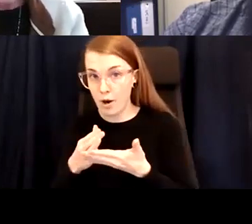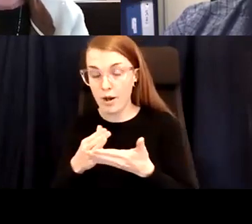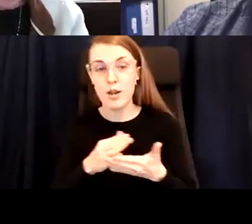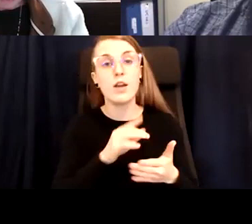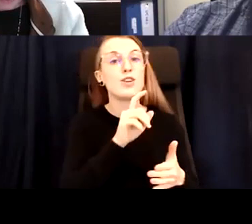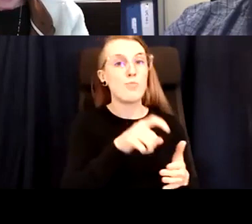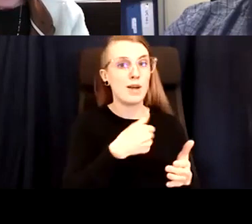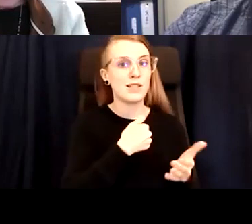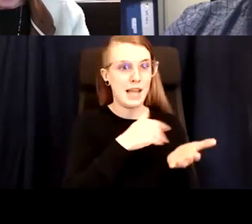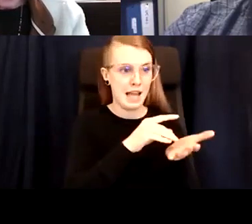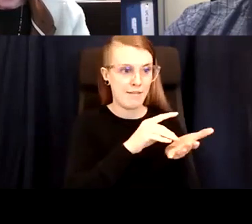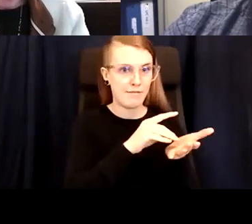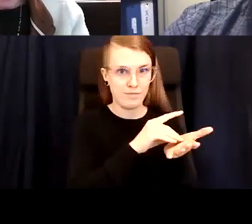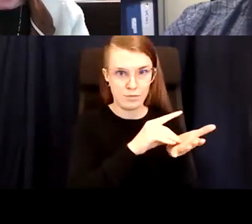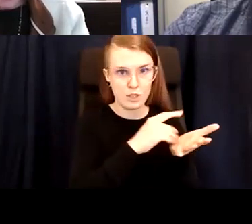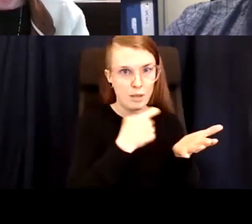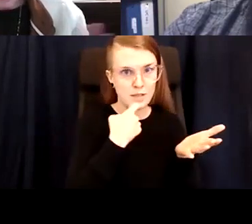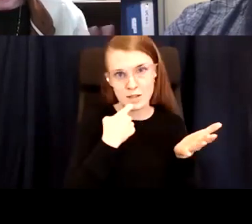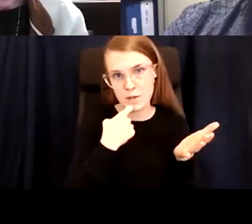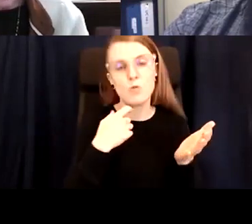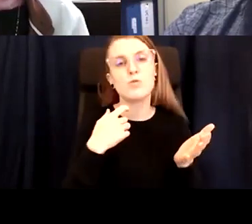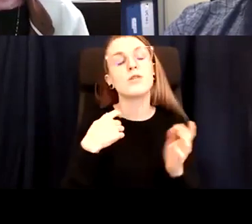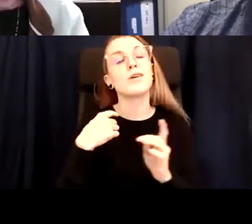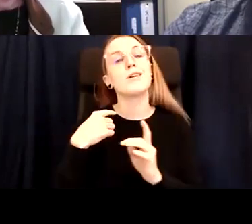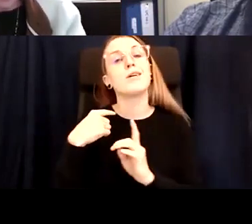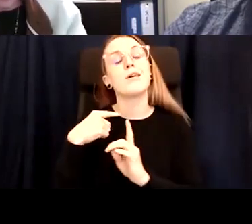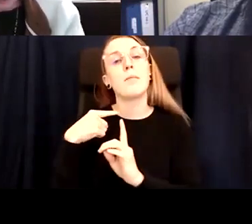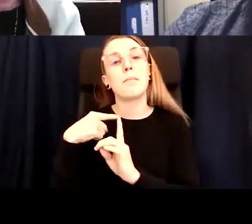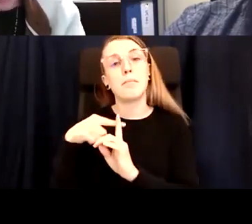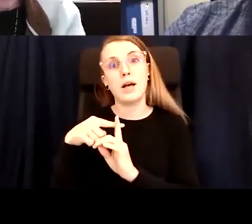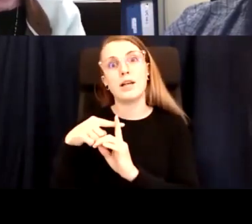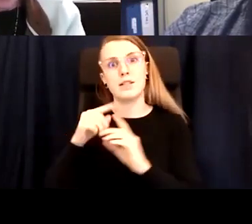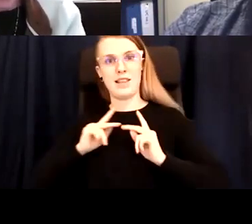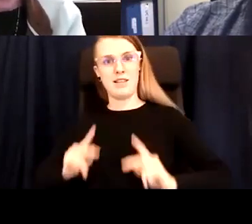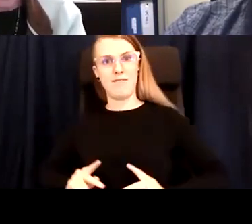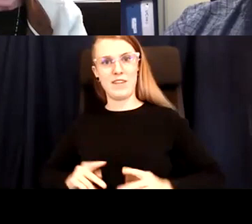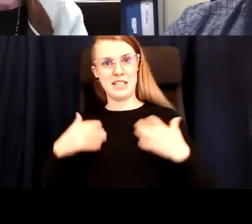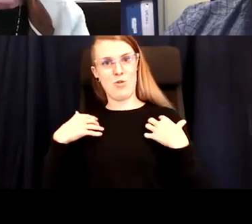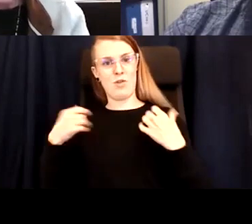you must do also tying in the physical health care aspect of it.